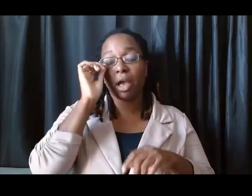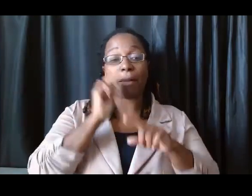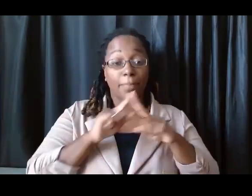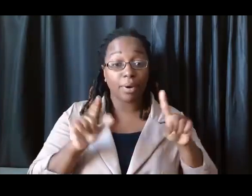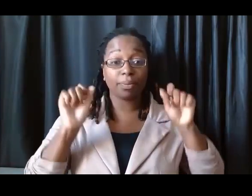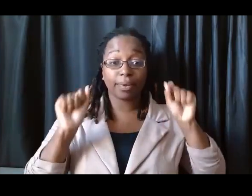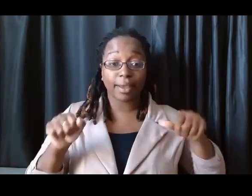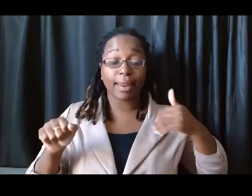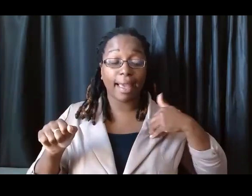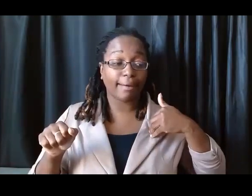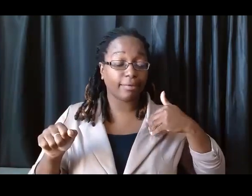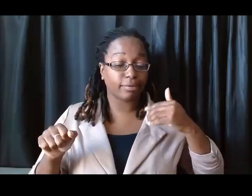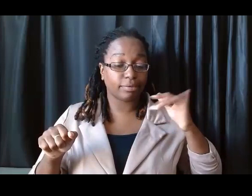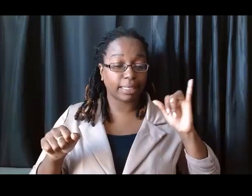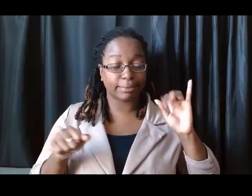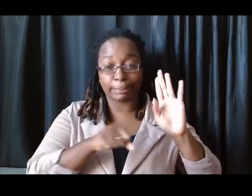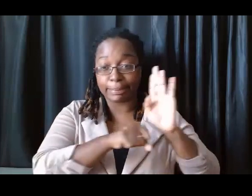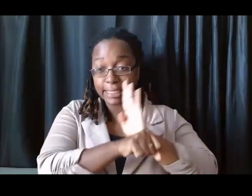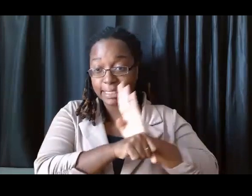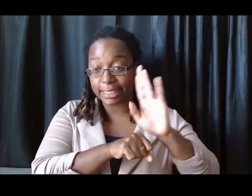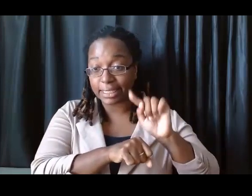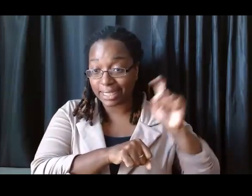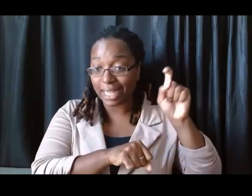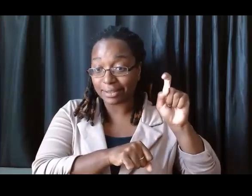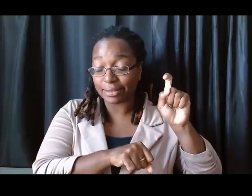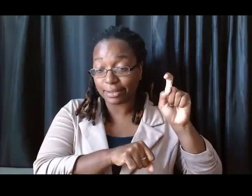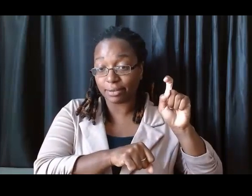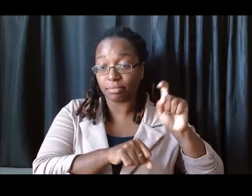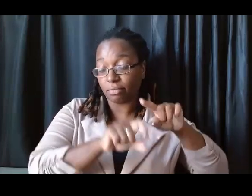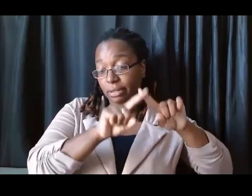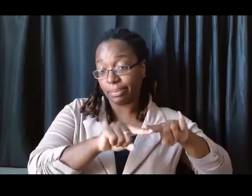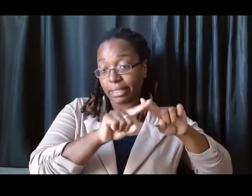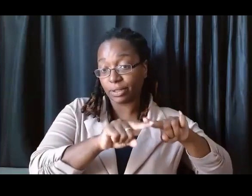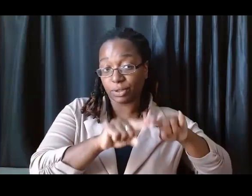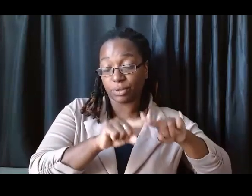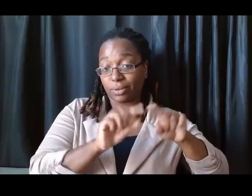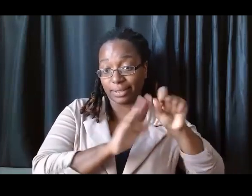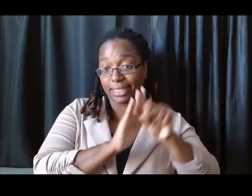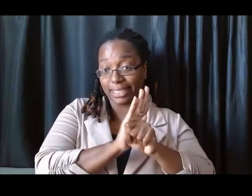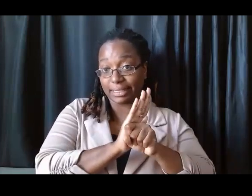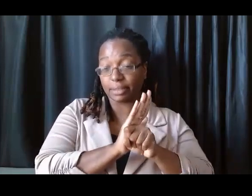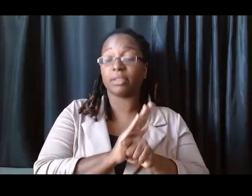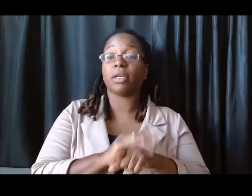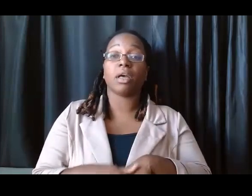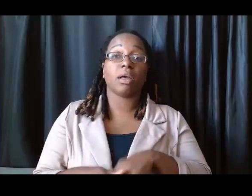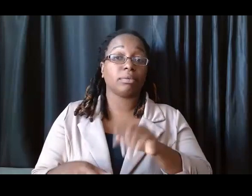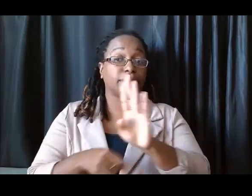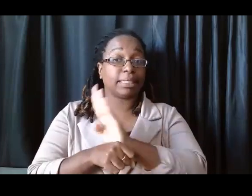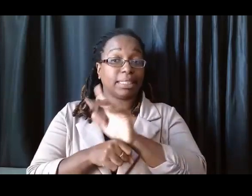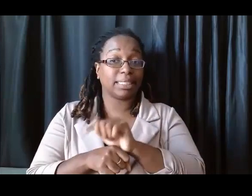business taxes that vary from state to state and even business taxes that vary from city to city